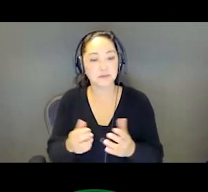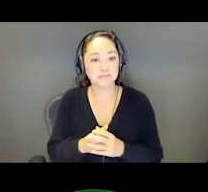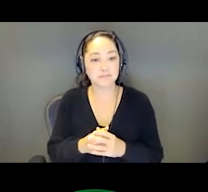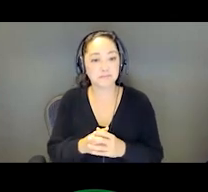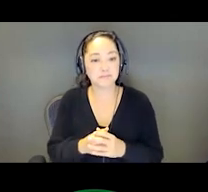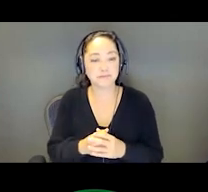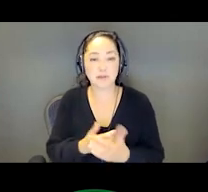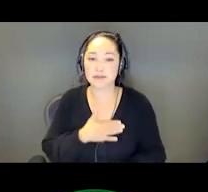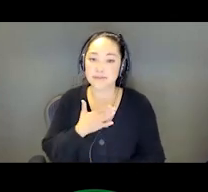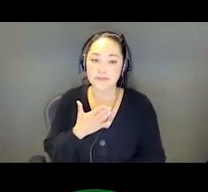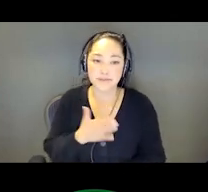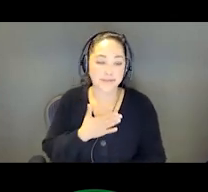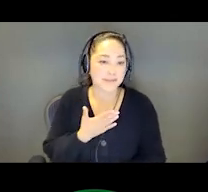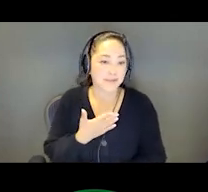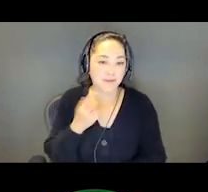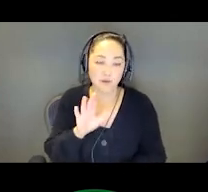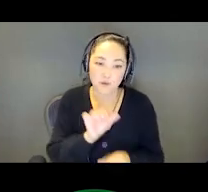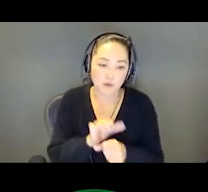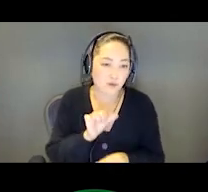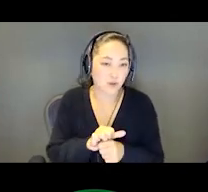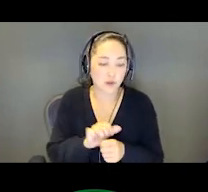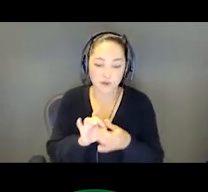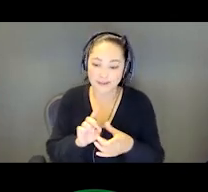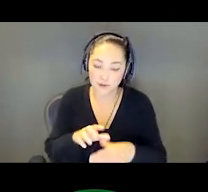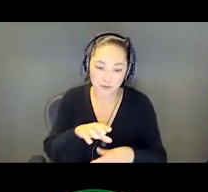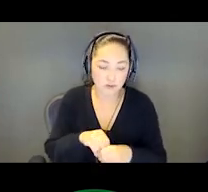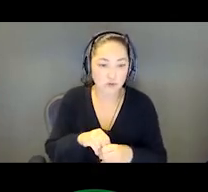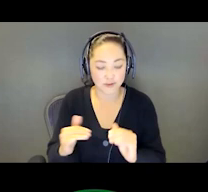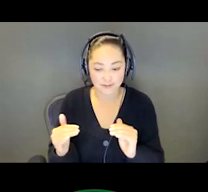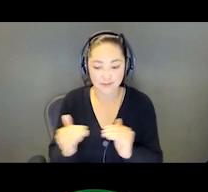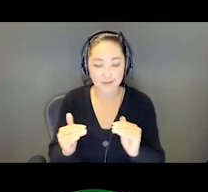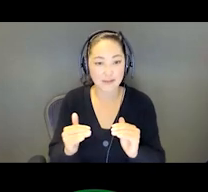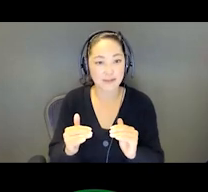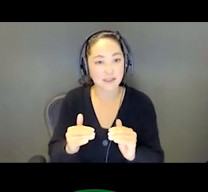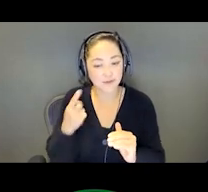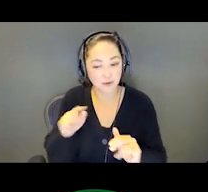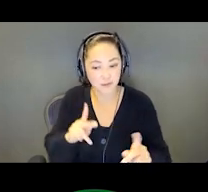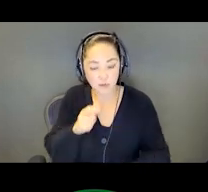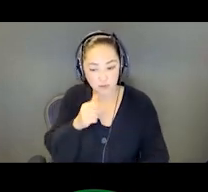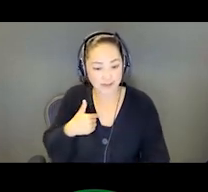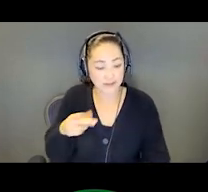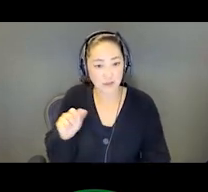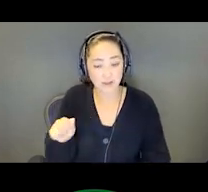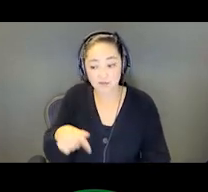they're so grateful for the work you're doing for inclusion and equity for persons with disabilities to enjoy the outdoors.